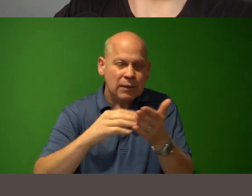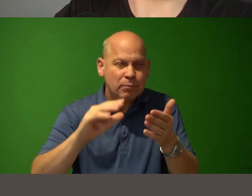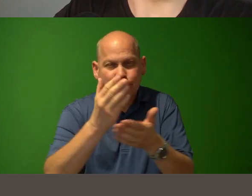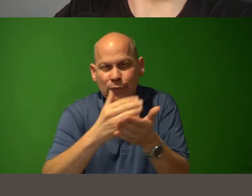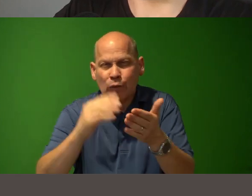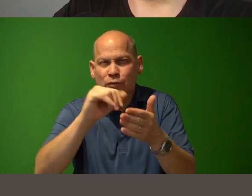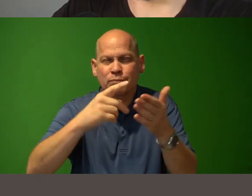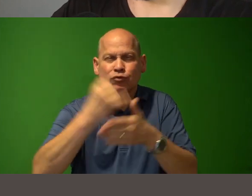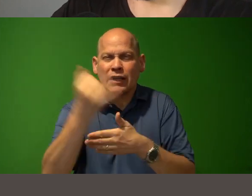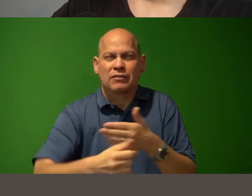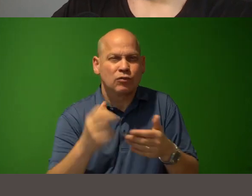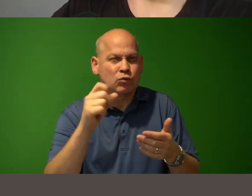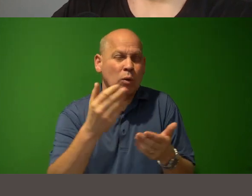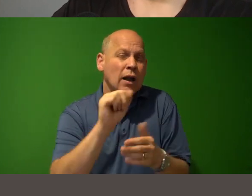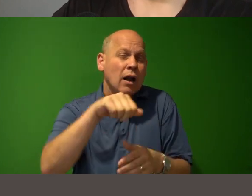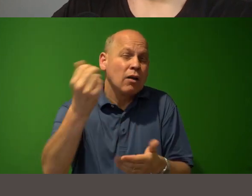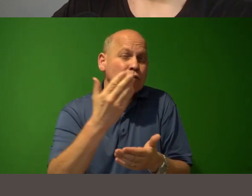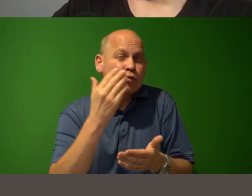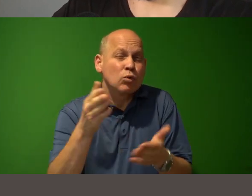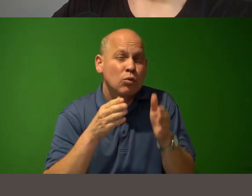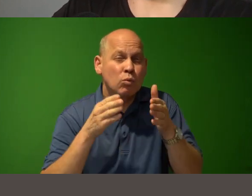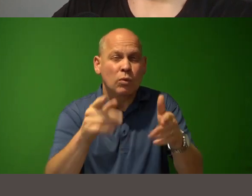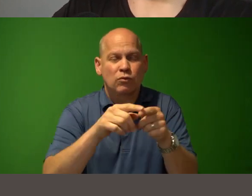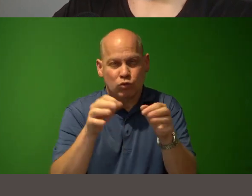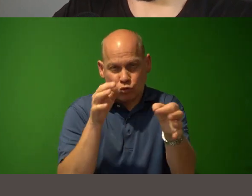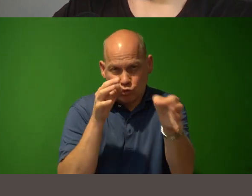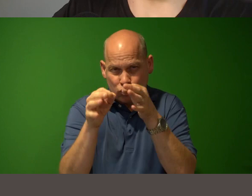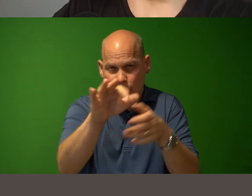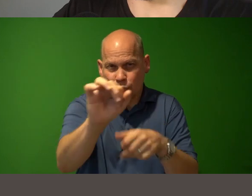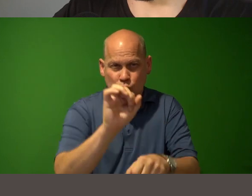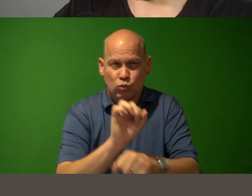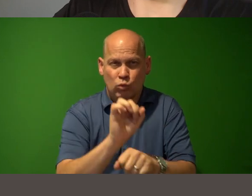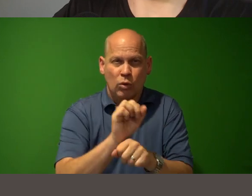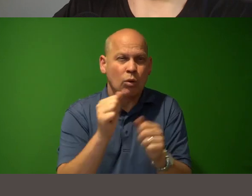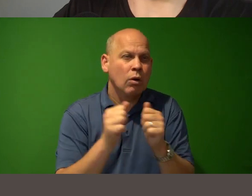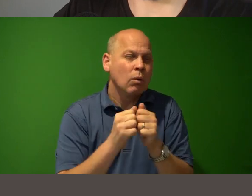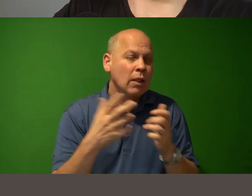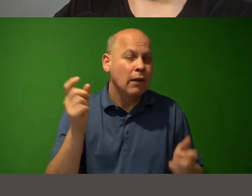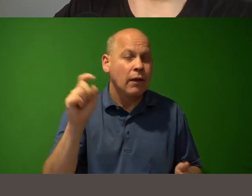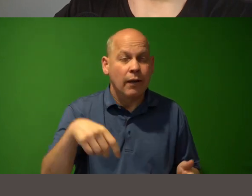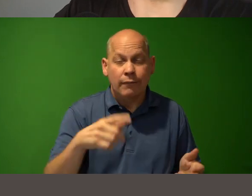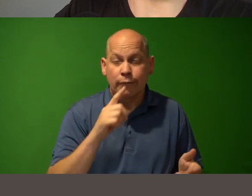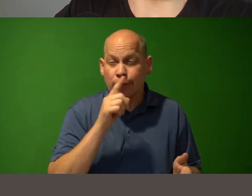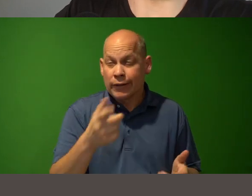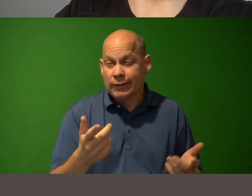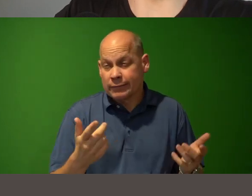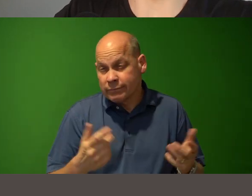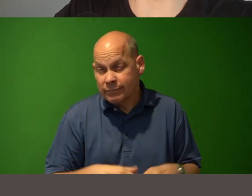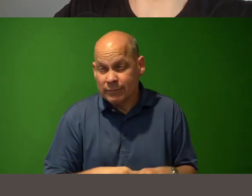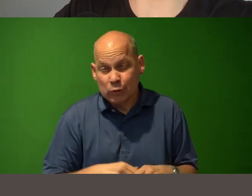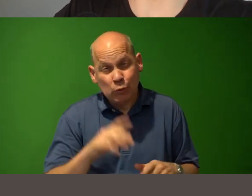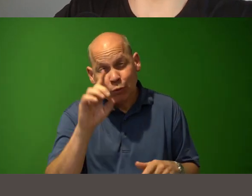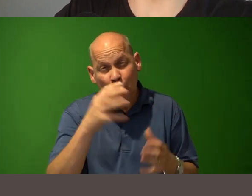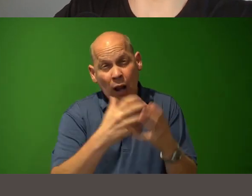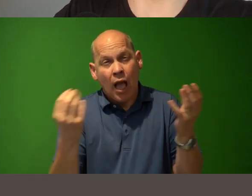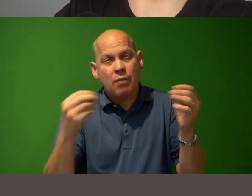So another good way to describe your work without having to really do much more